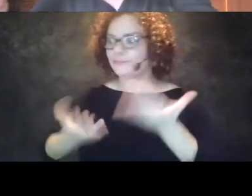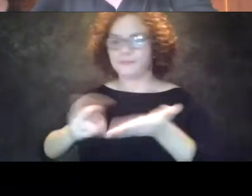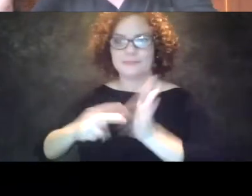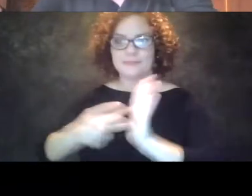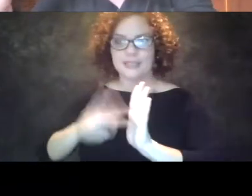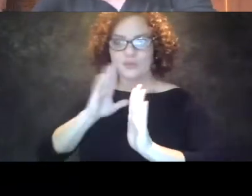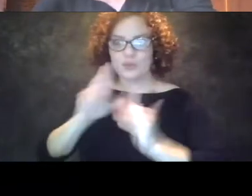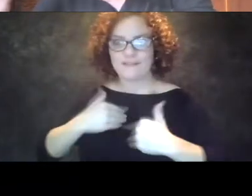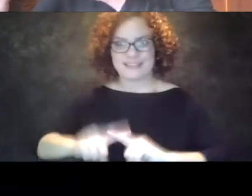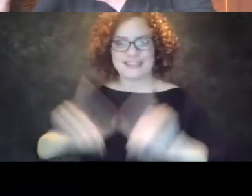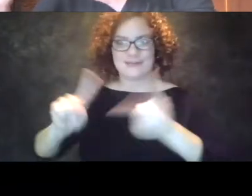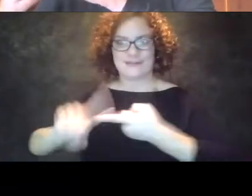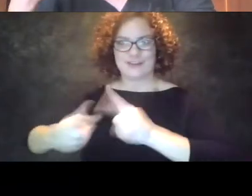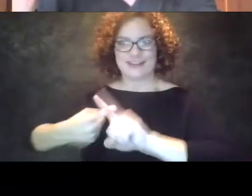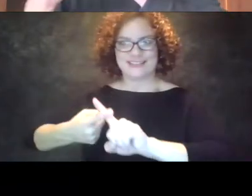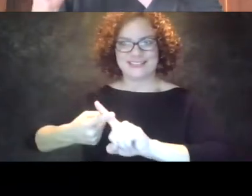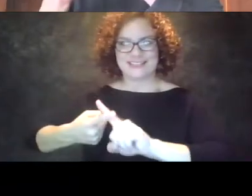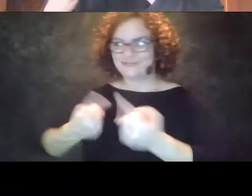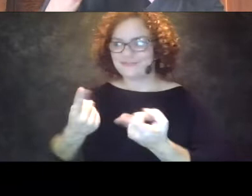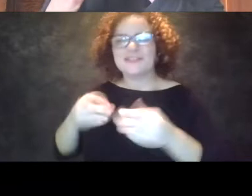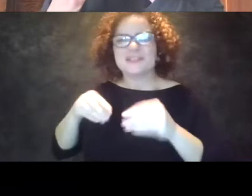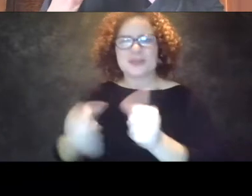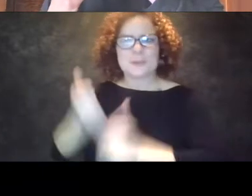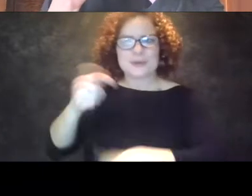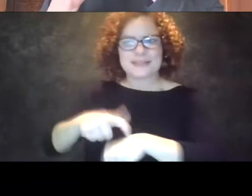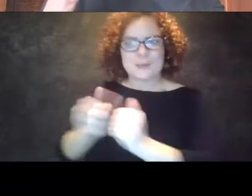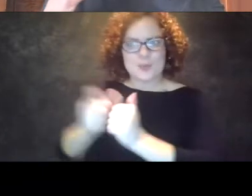with those kids are spending time with. But there's also a group of kids that they form